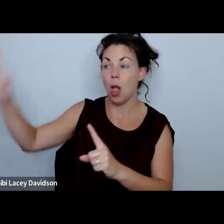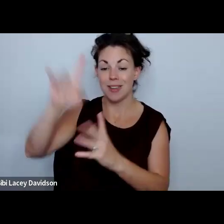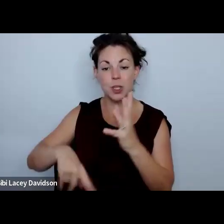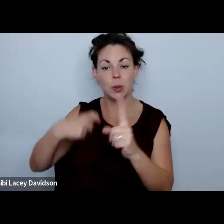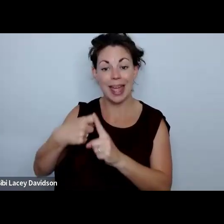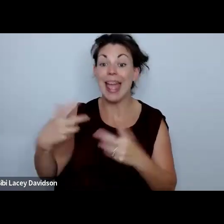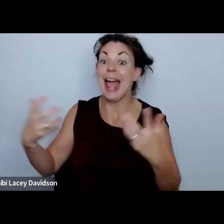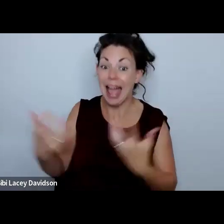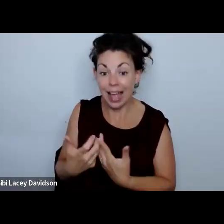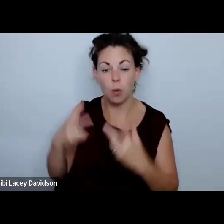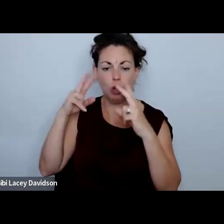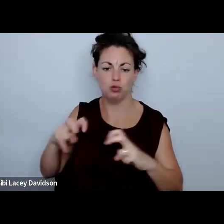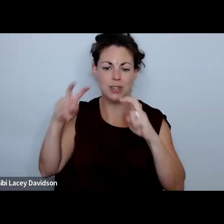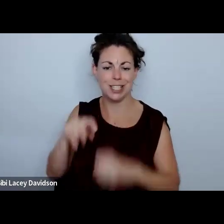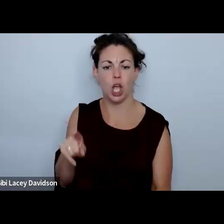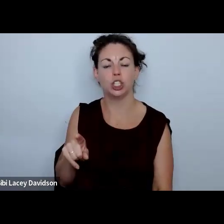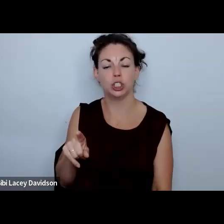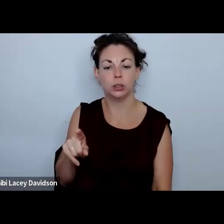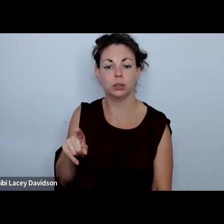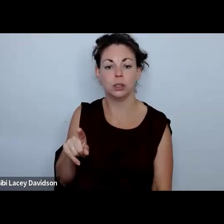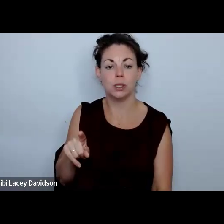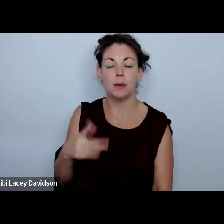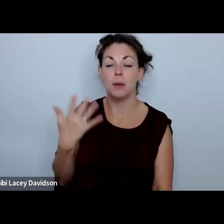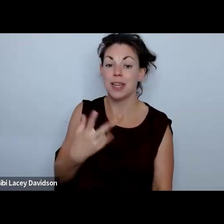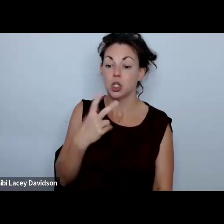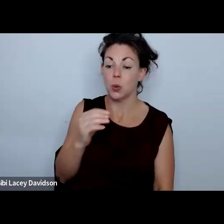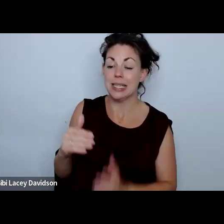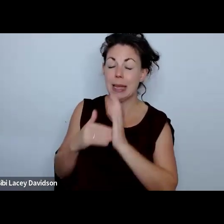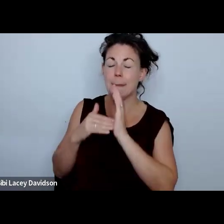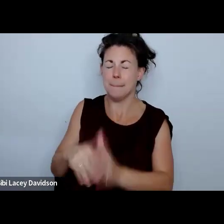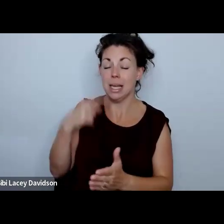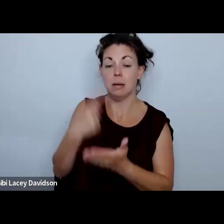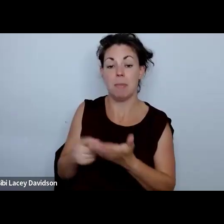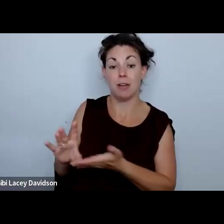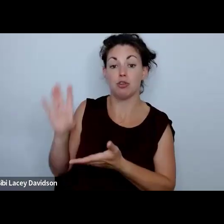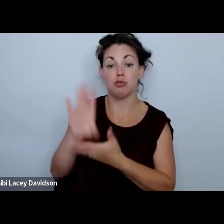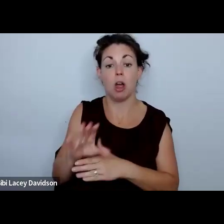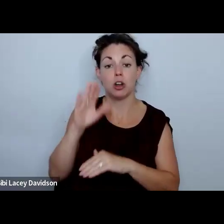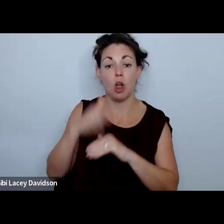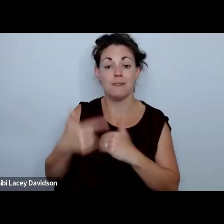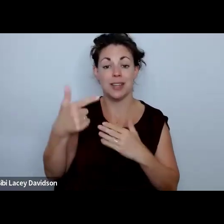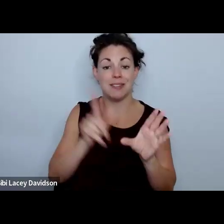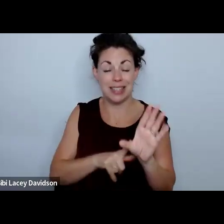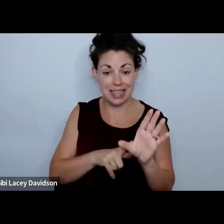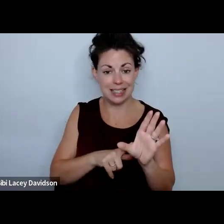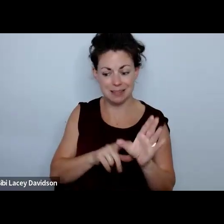organizations with expertise in inclusive product design, engineering, industry innovation